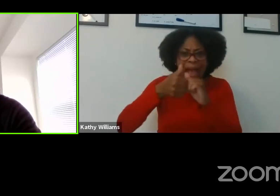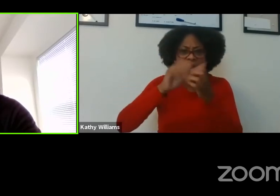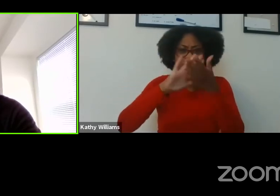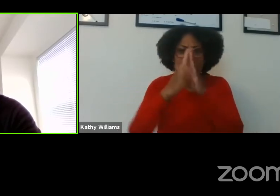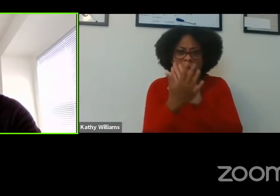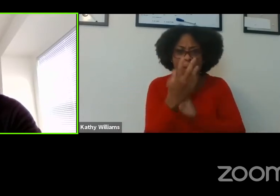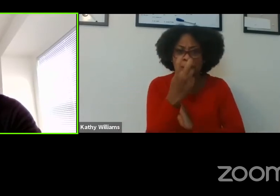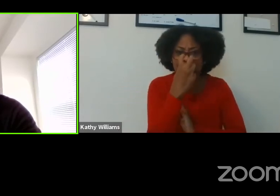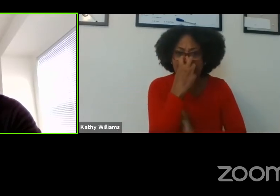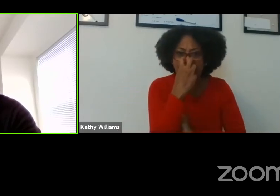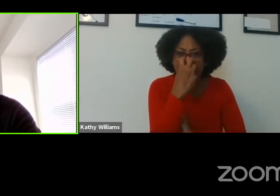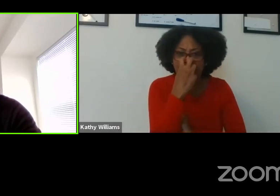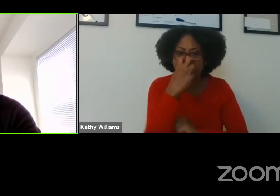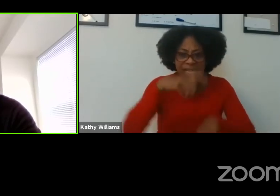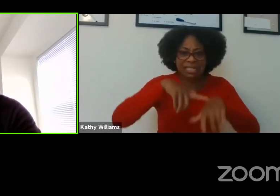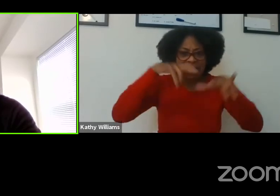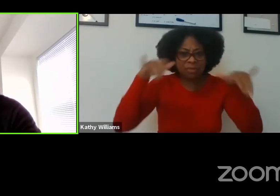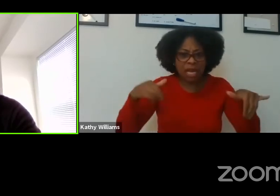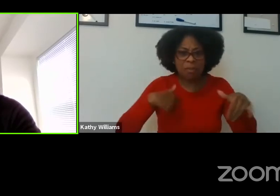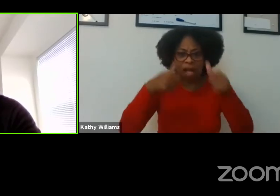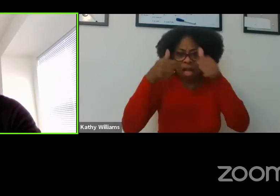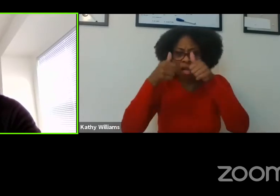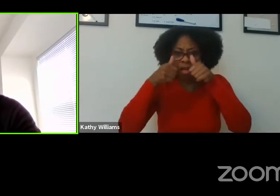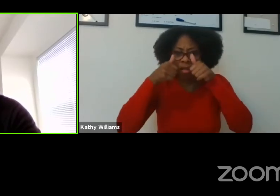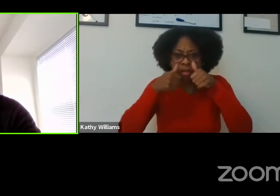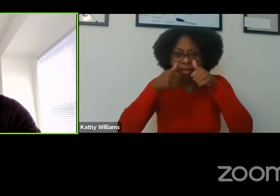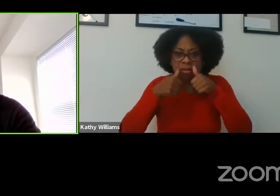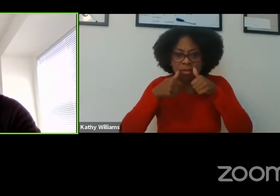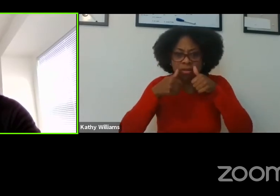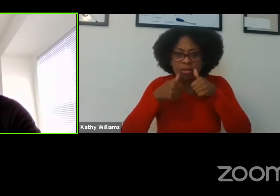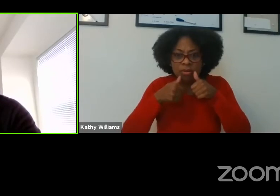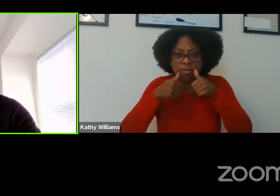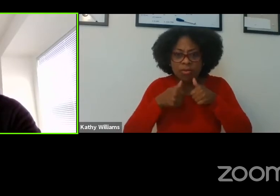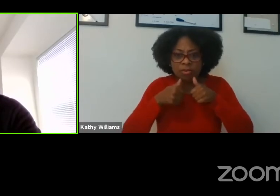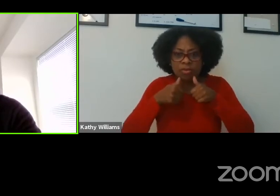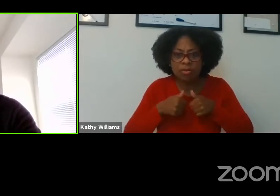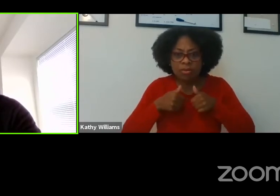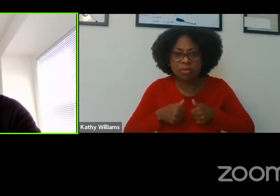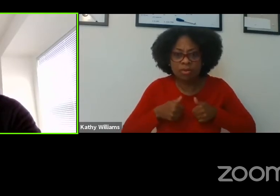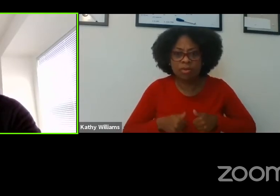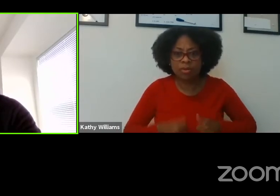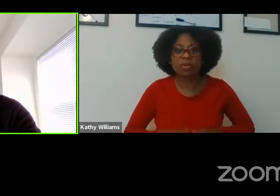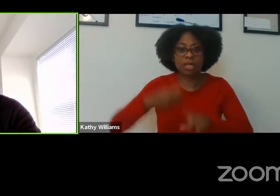I am losing more and more vision. At this point it feels like I am losing more vision by the month.